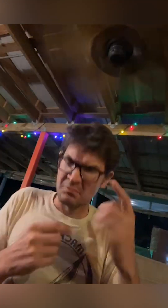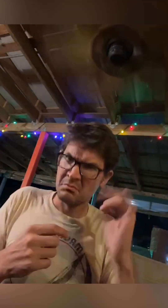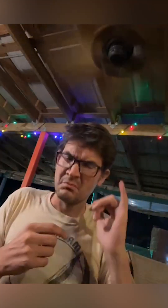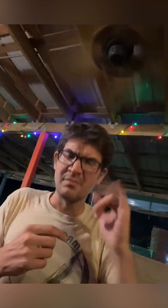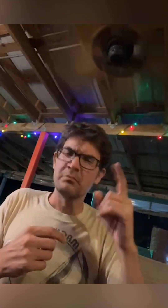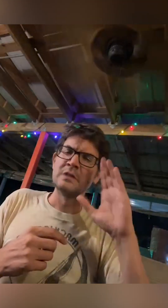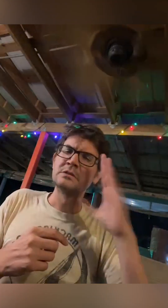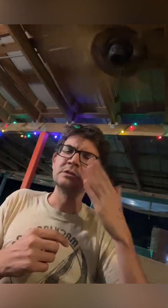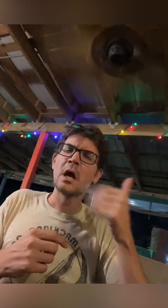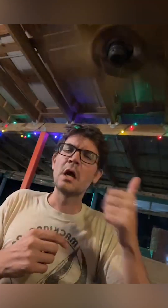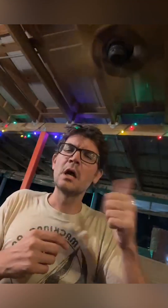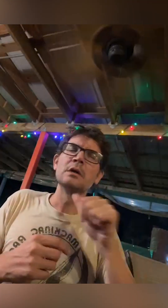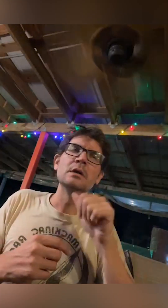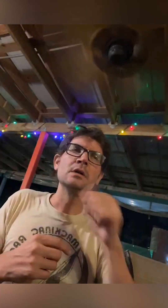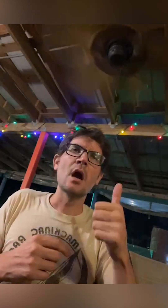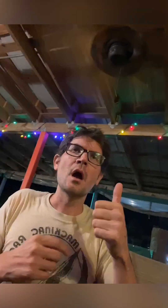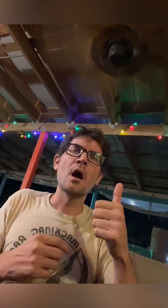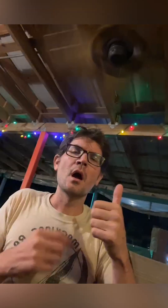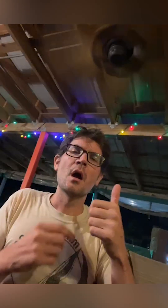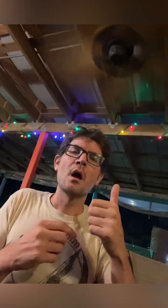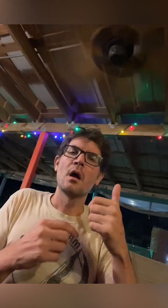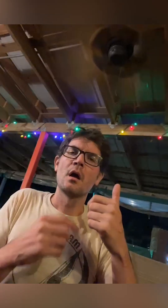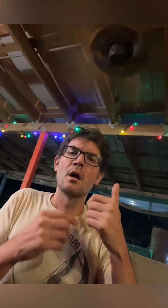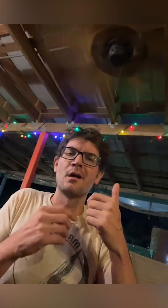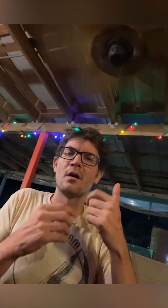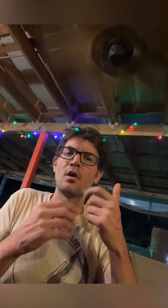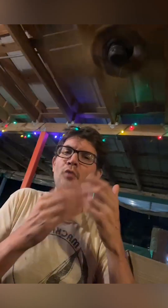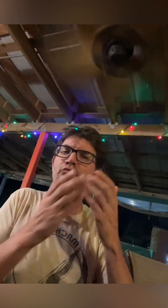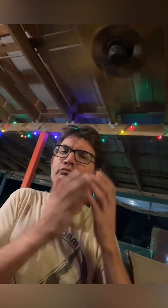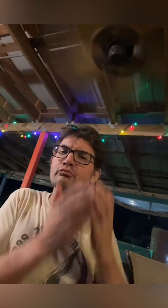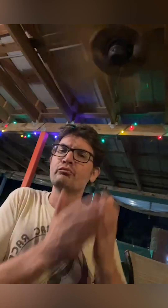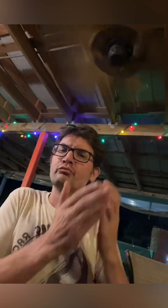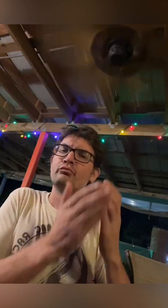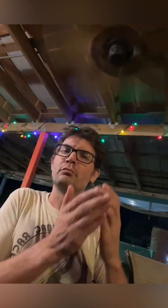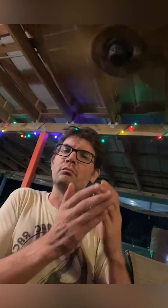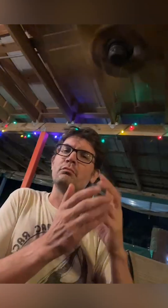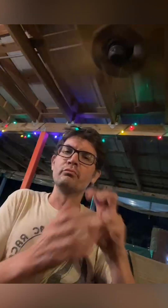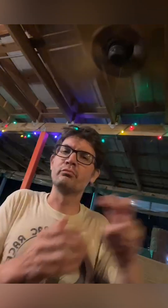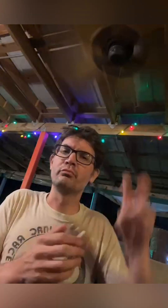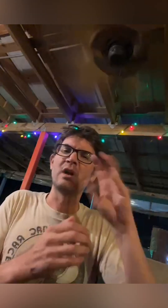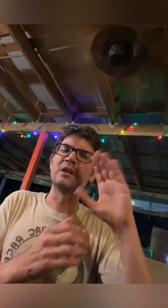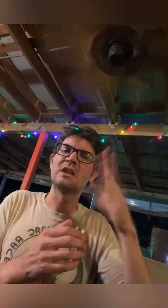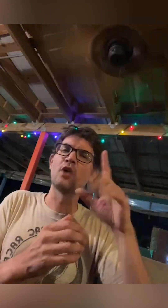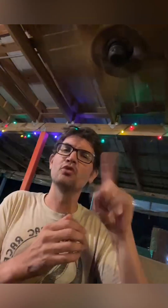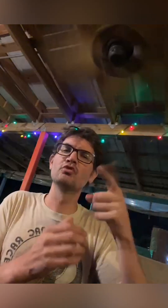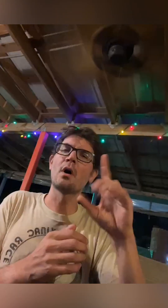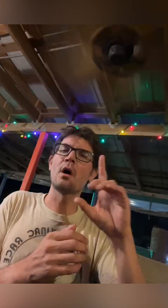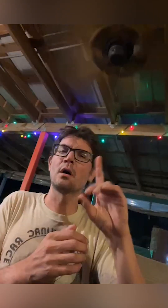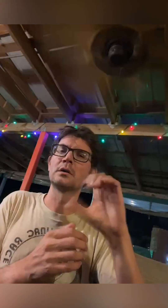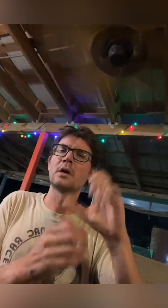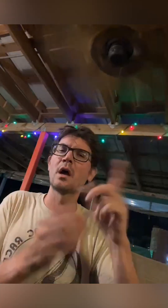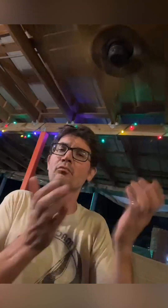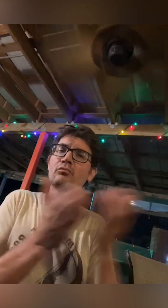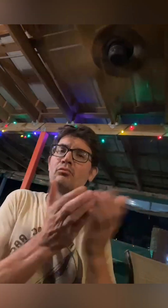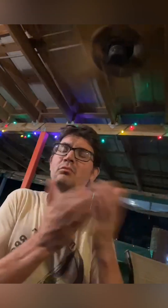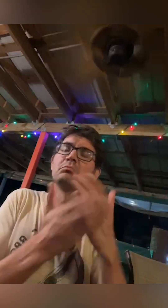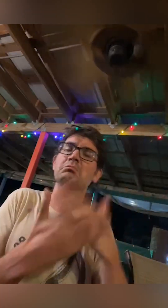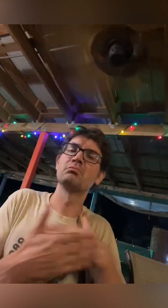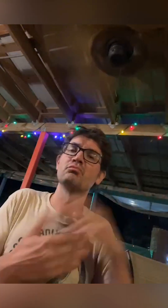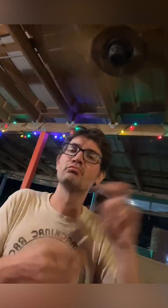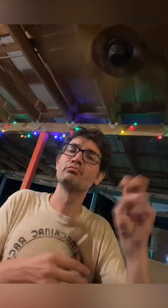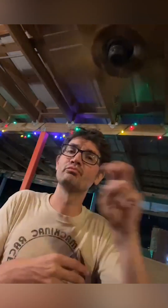He doesn’t really seem into sailing or exploring. He just hops around to different marinas.